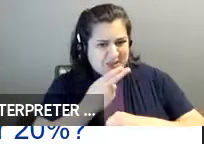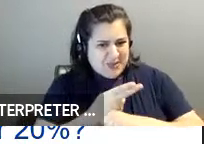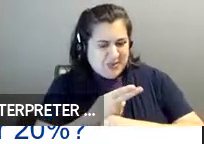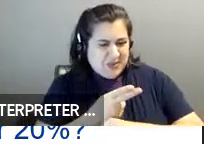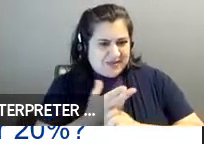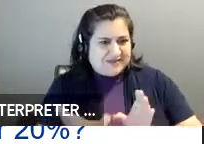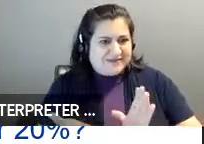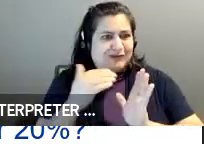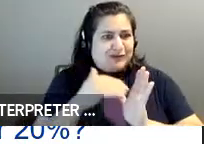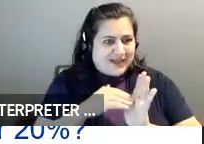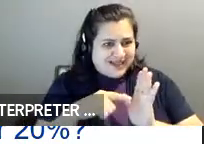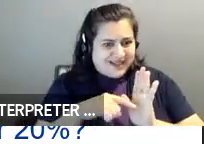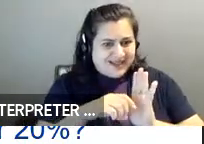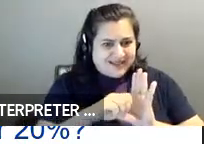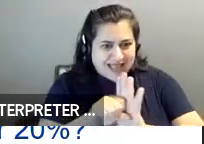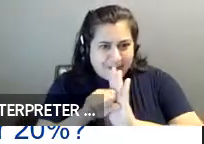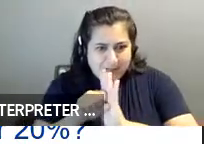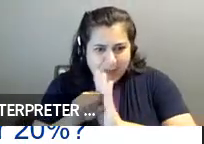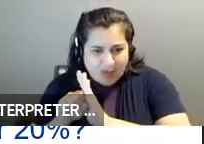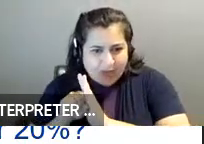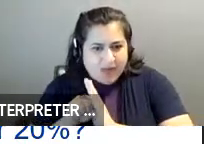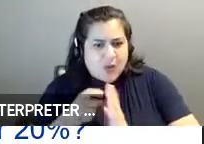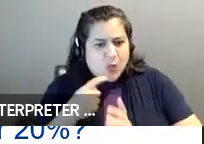different scenarios with different changes in population demographics.